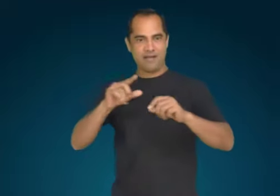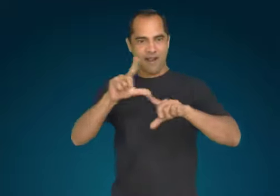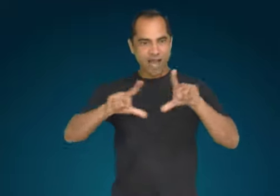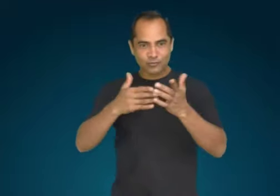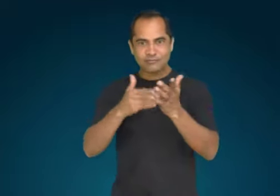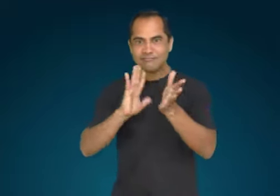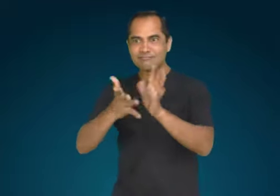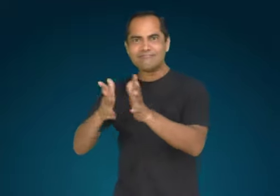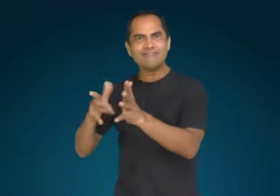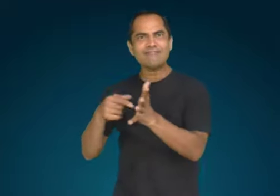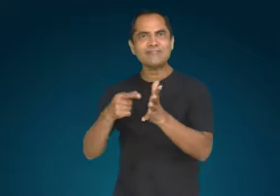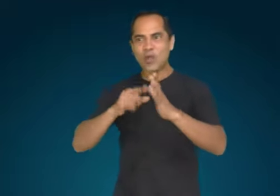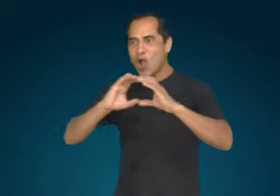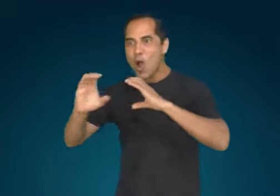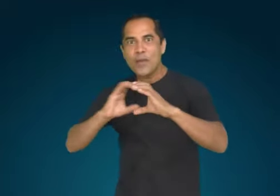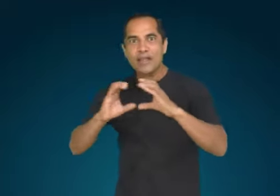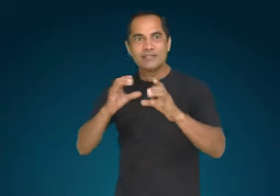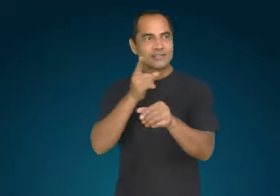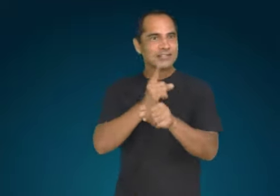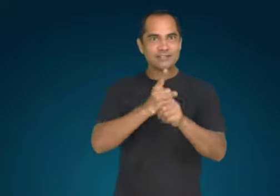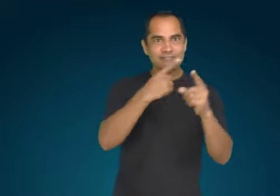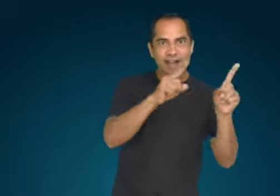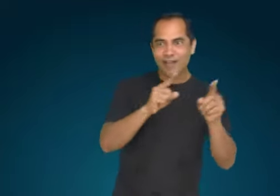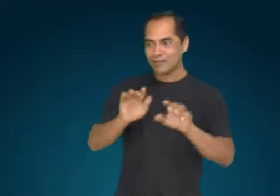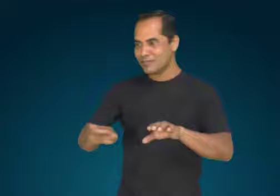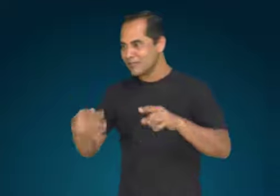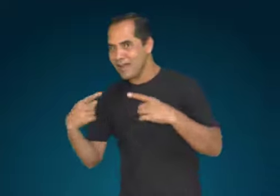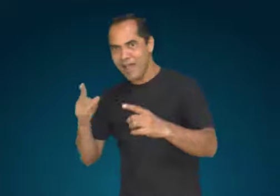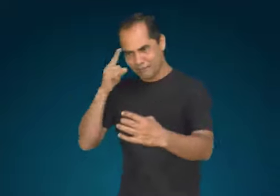deaf teachers fancy and decorated infrastructure does